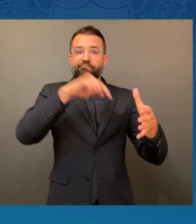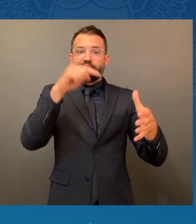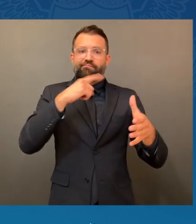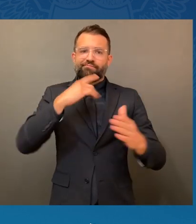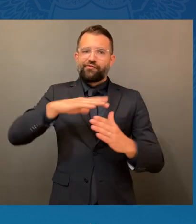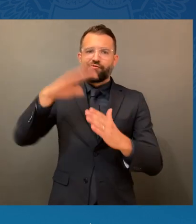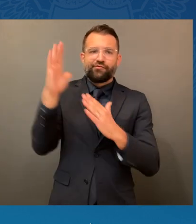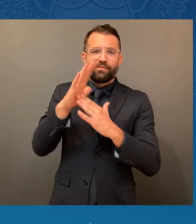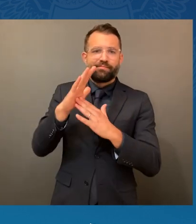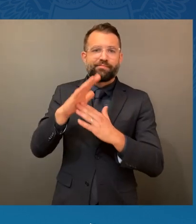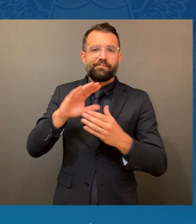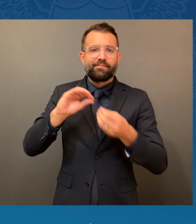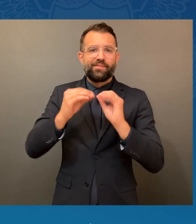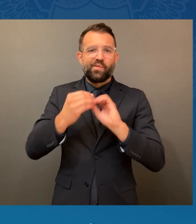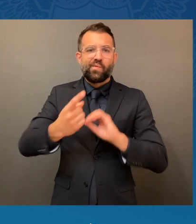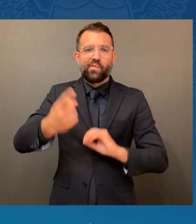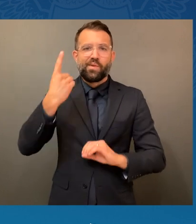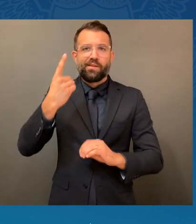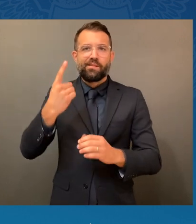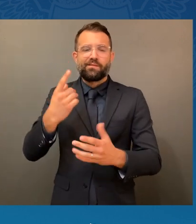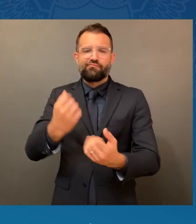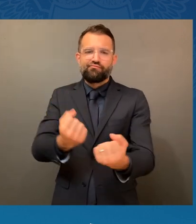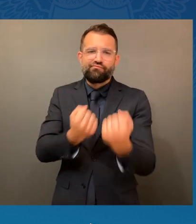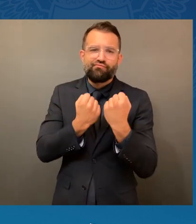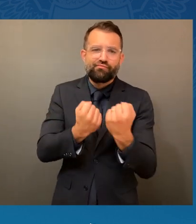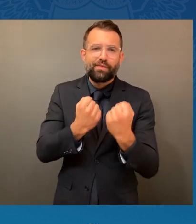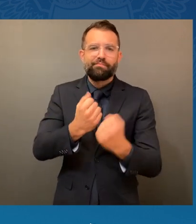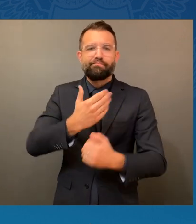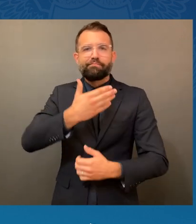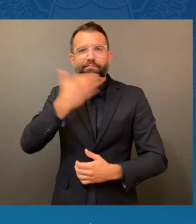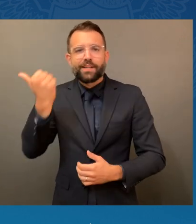and best fighting force the world has ever seen,